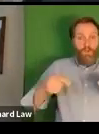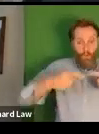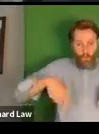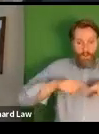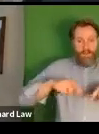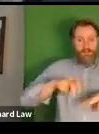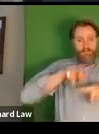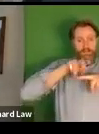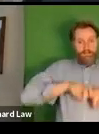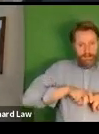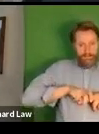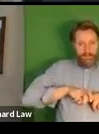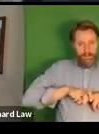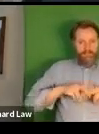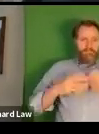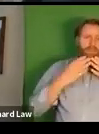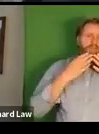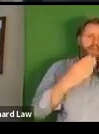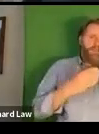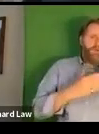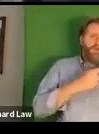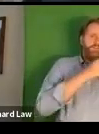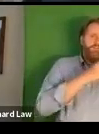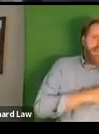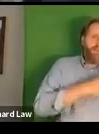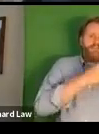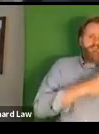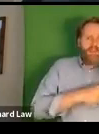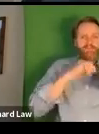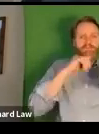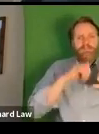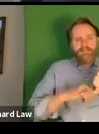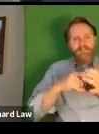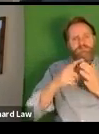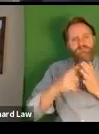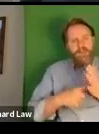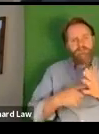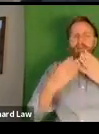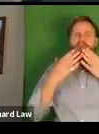thank you Jackie, James and Steve because our members are fielding questions that